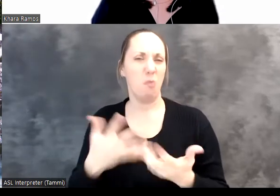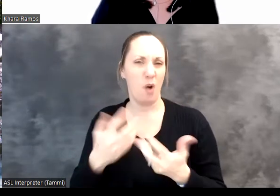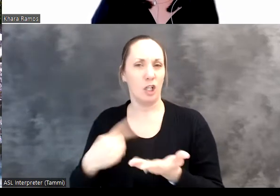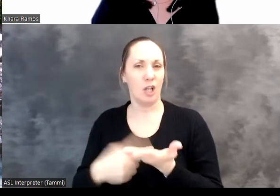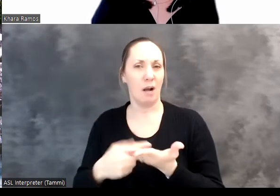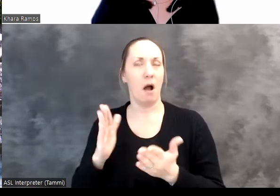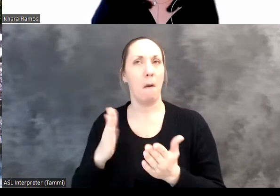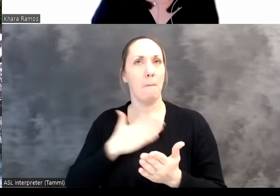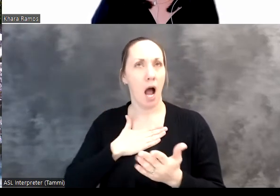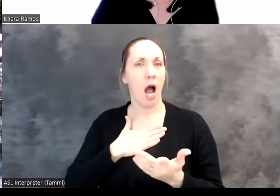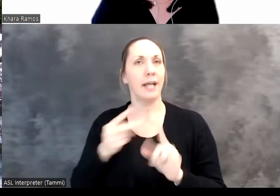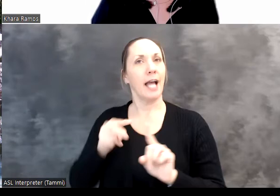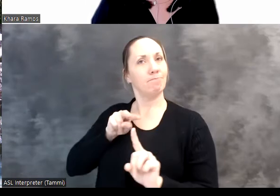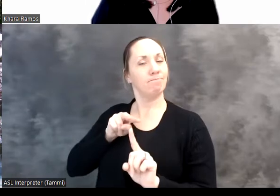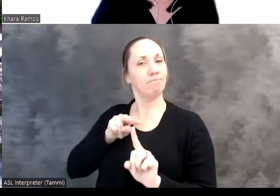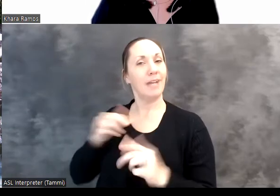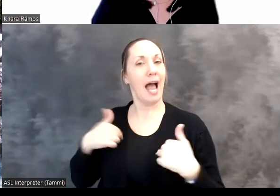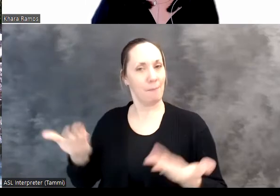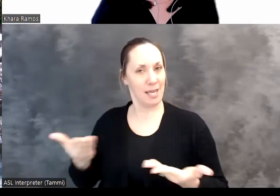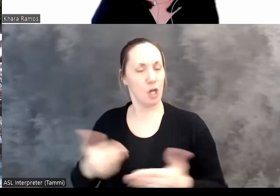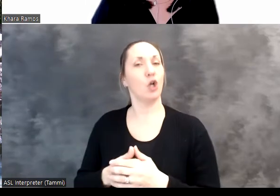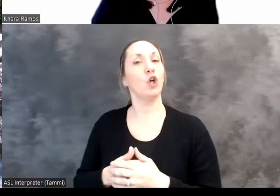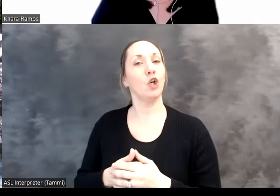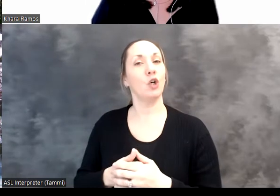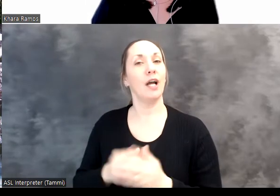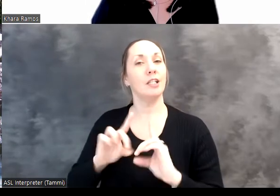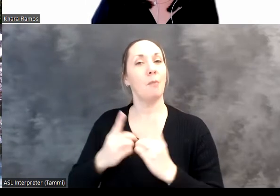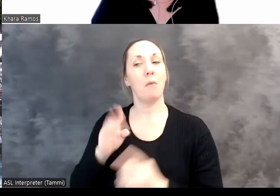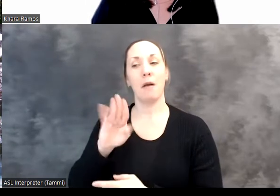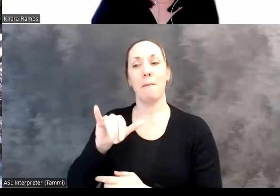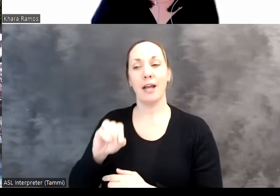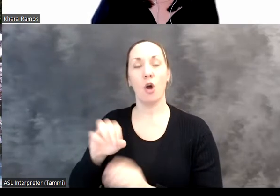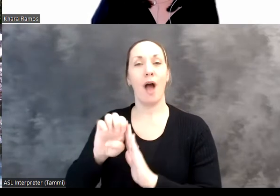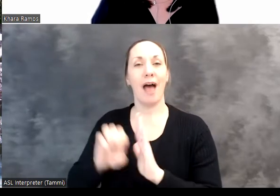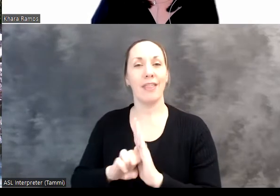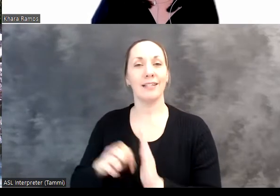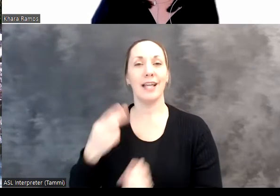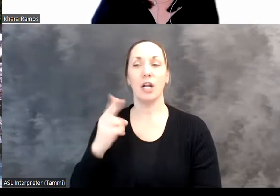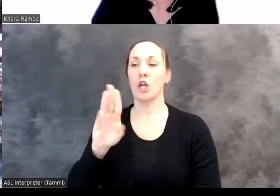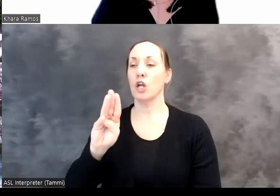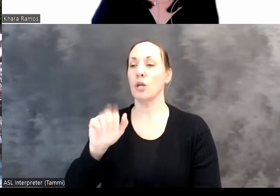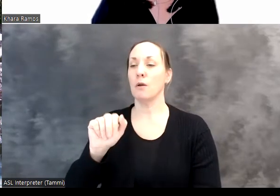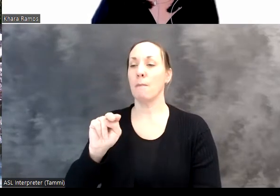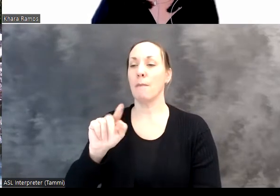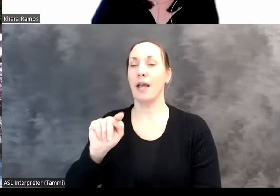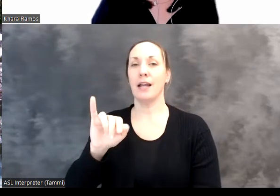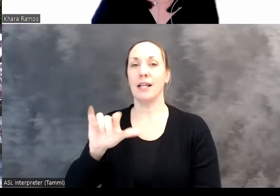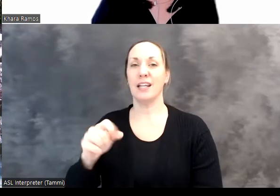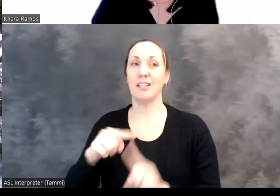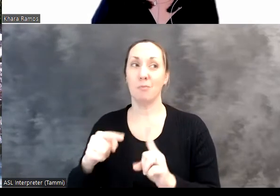Before jumping in the conversation, I want to back up as the two of you did and talk a little bit about my positionality.